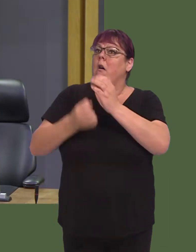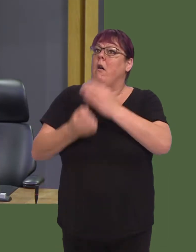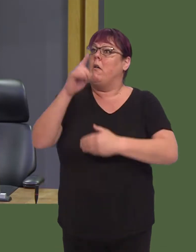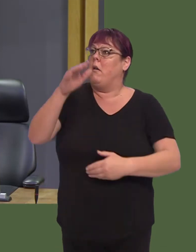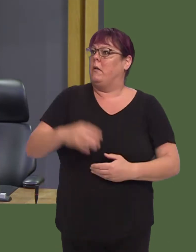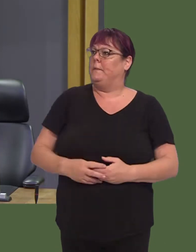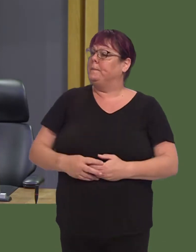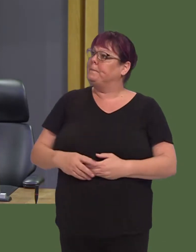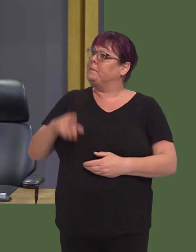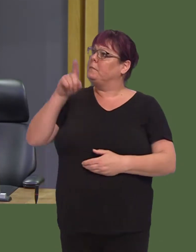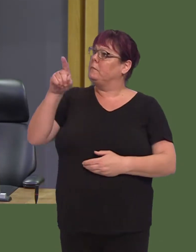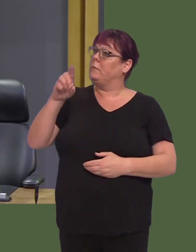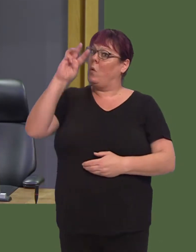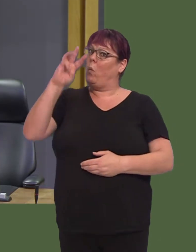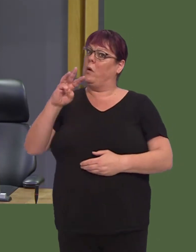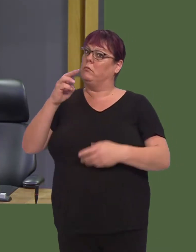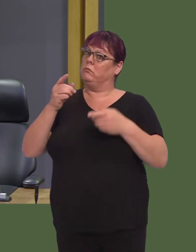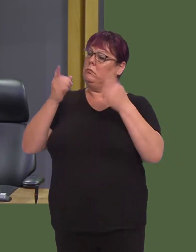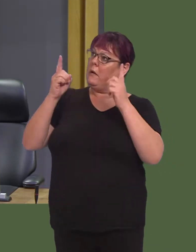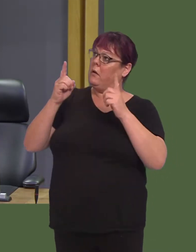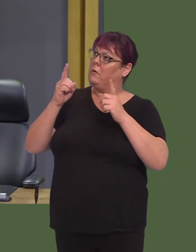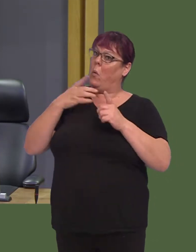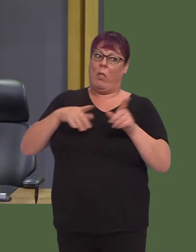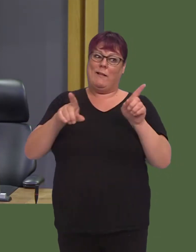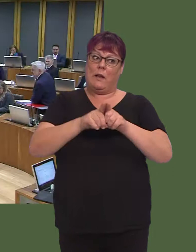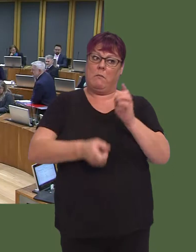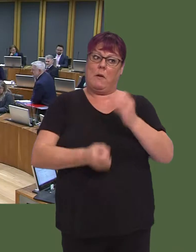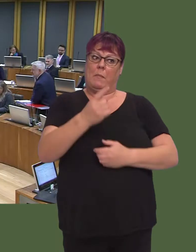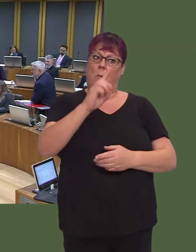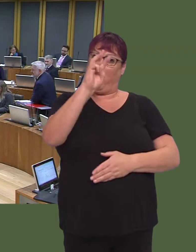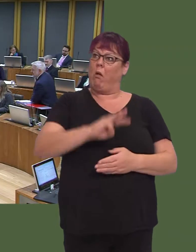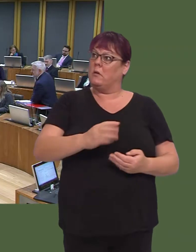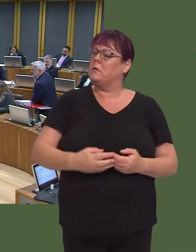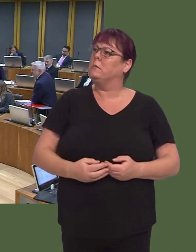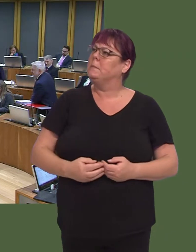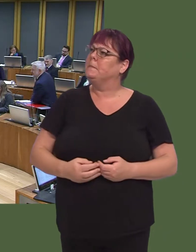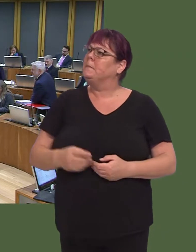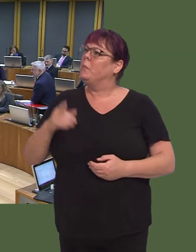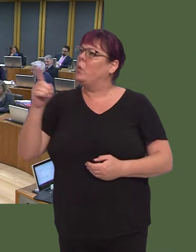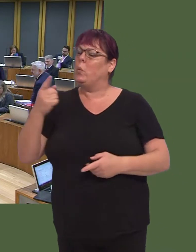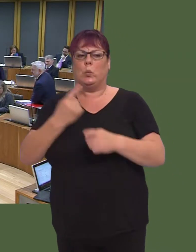Do you as First Minister of Wales echo that demand for Wales, and when you speak on these